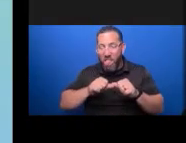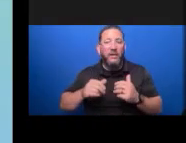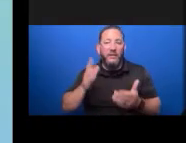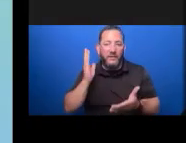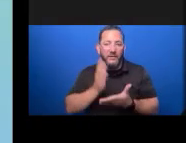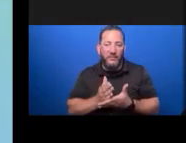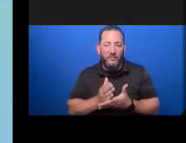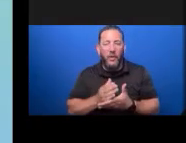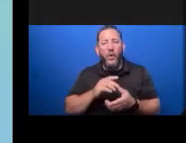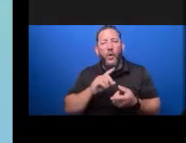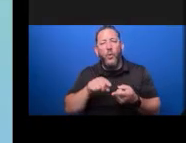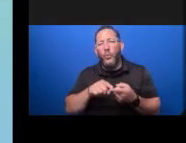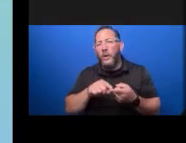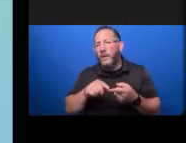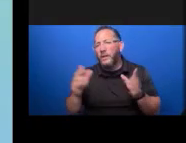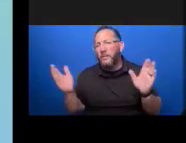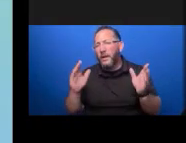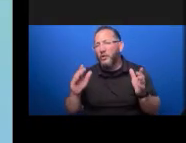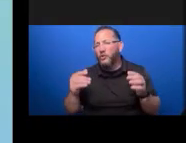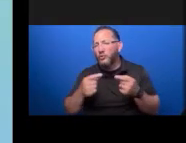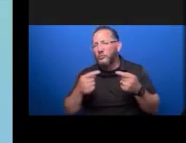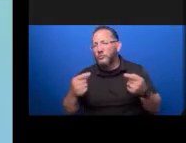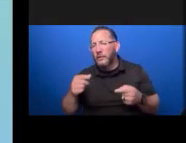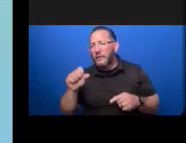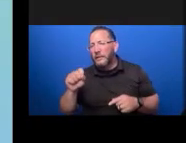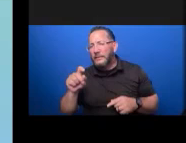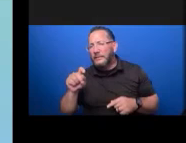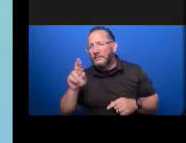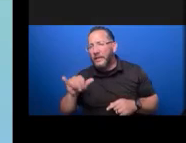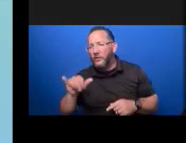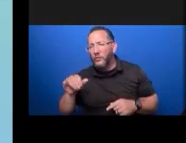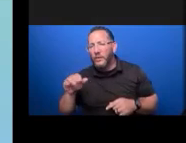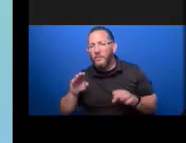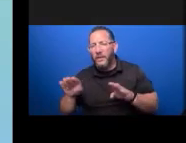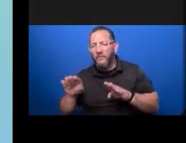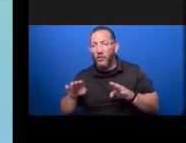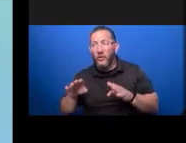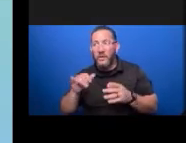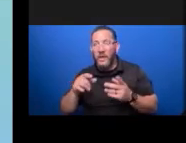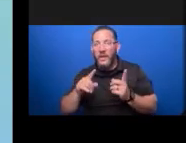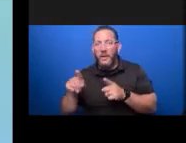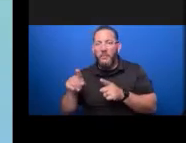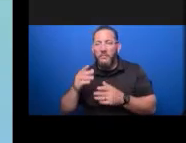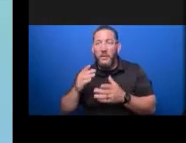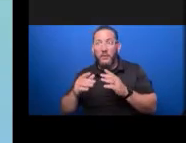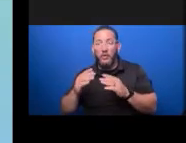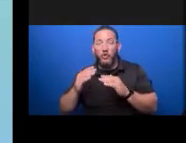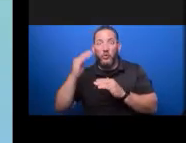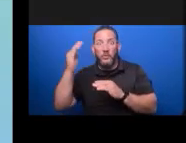sensory behavior? Sensory behaviors happen as a reaction to something such as too much sensory information or feeling